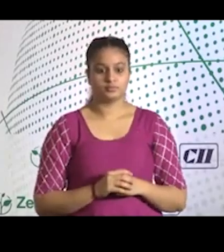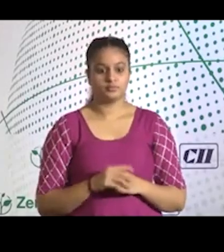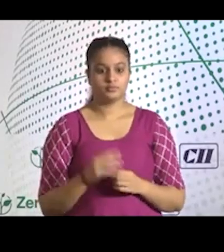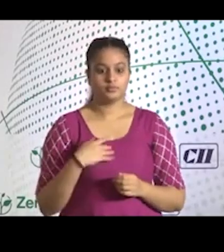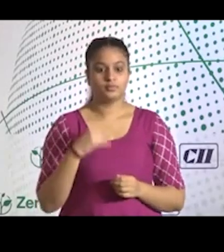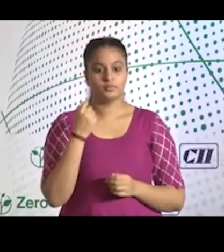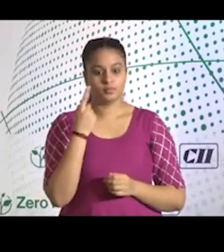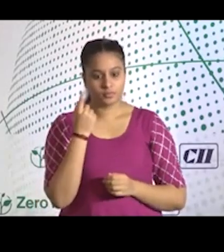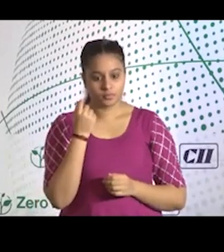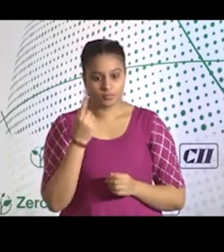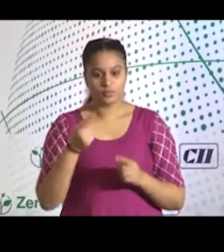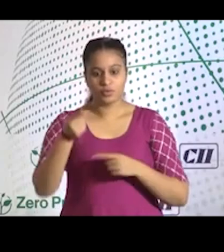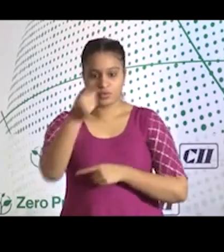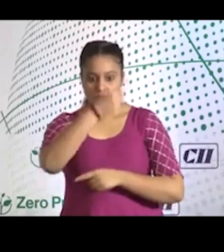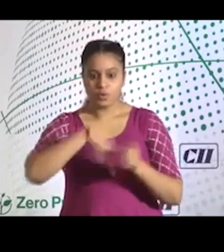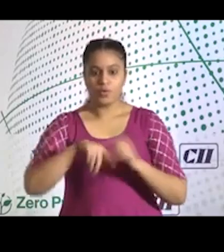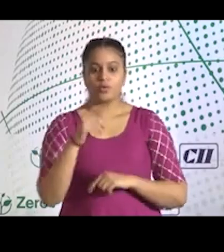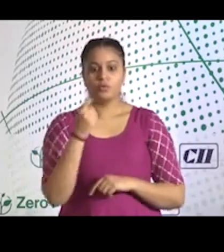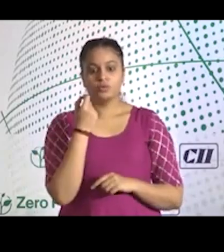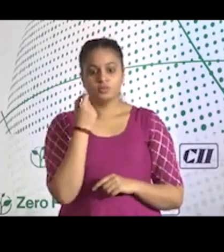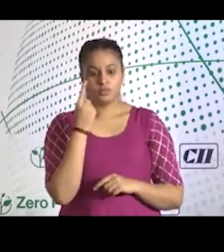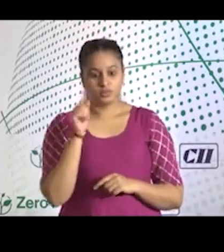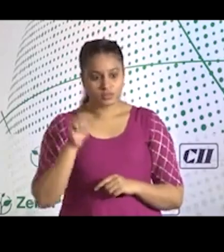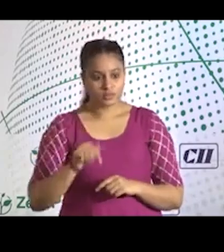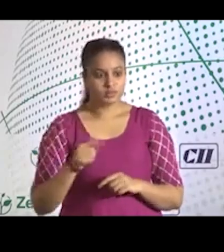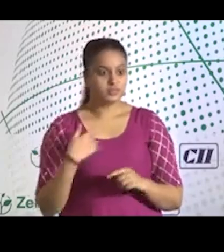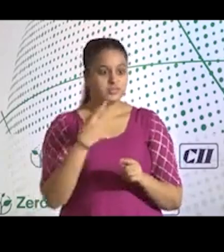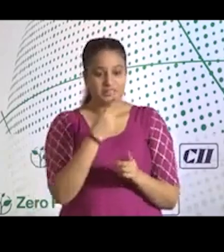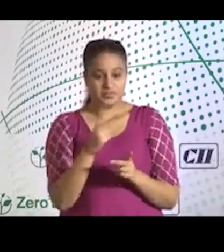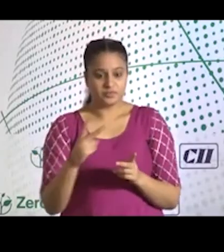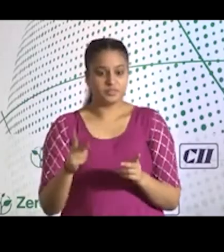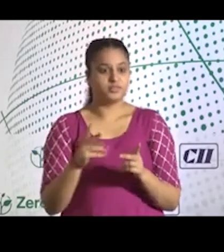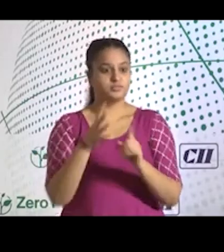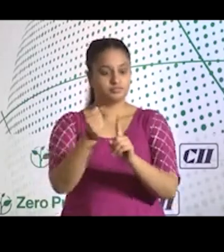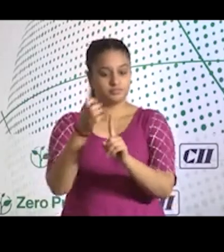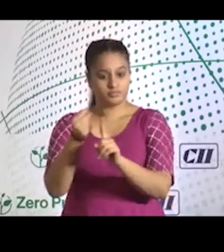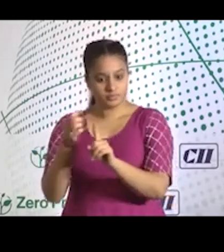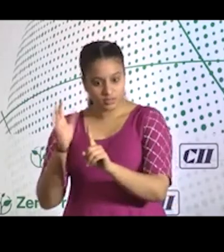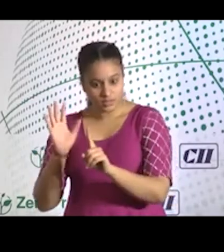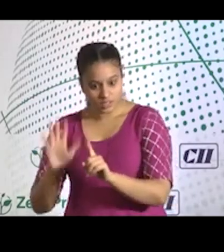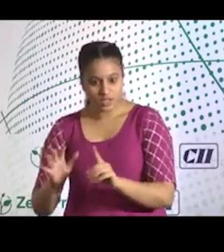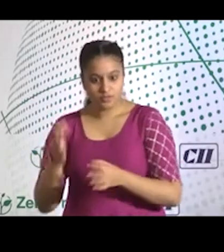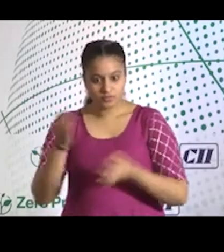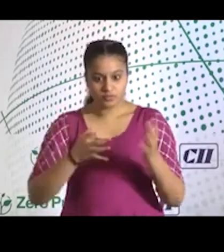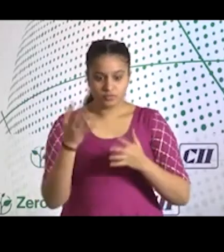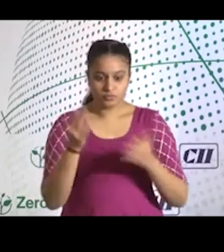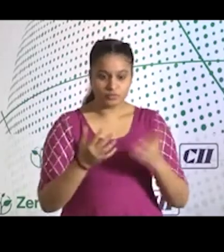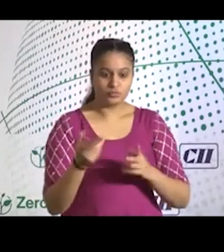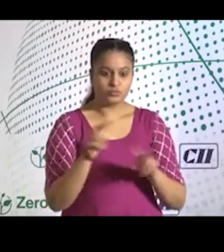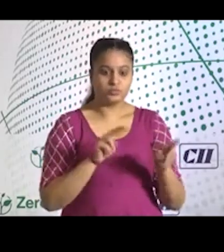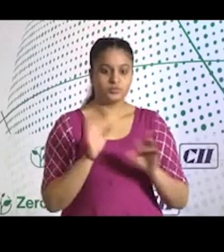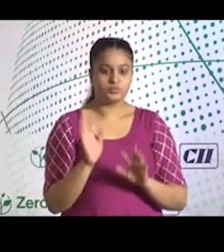I think we are seeing a lot of bold innovators. We're also seeing a lot of,